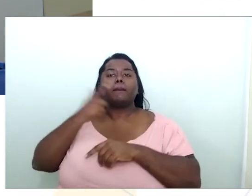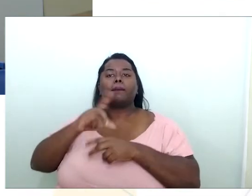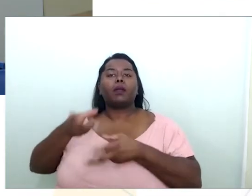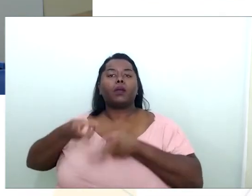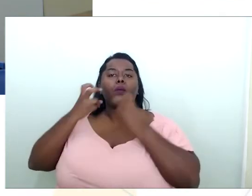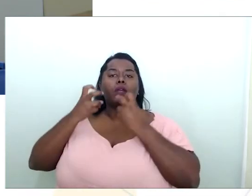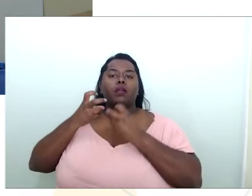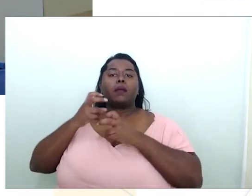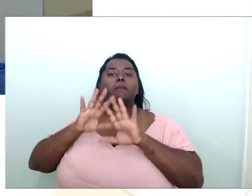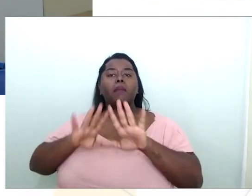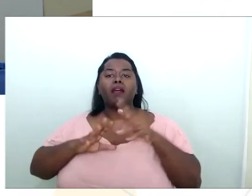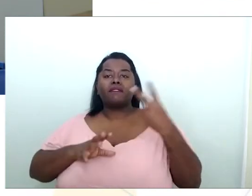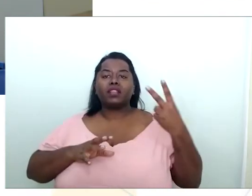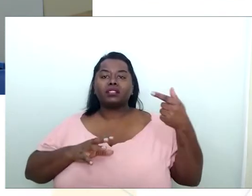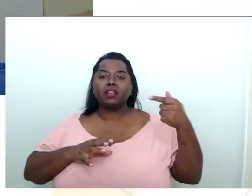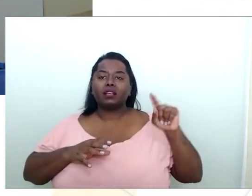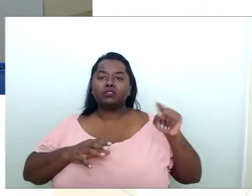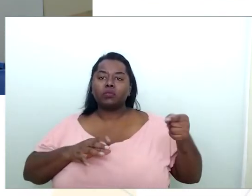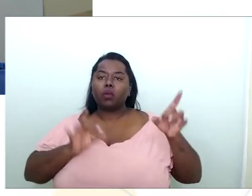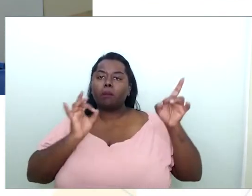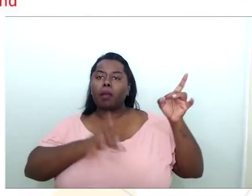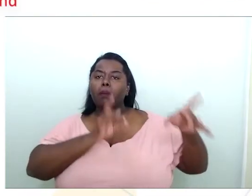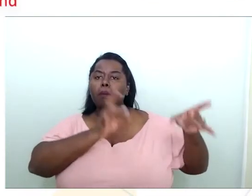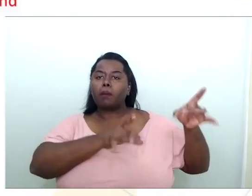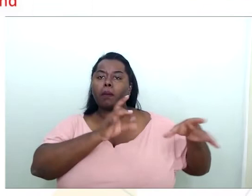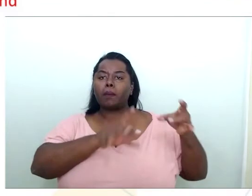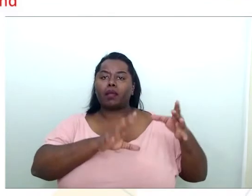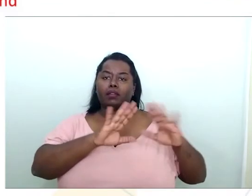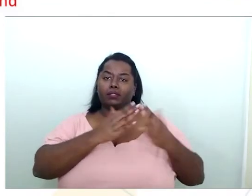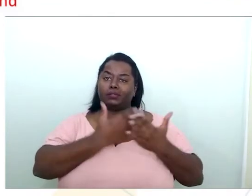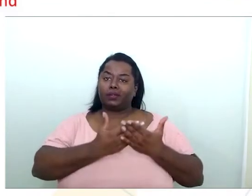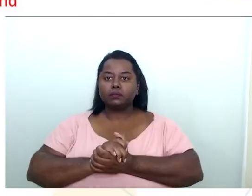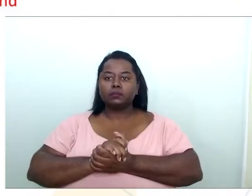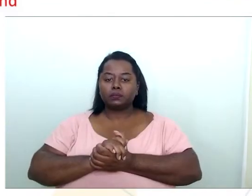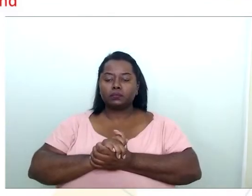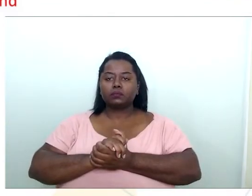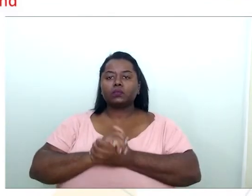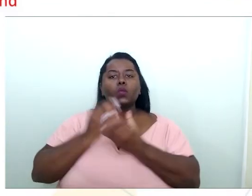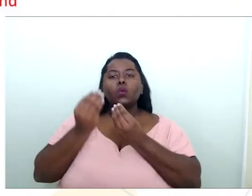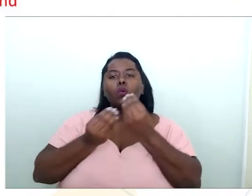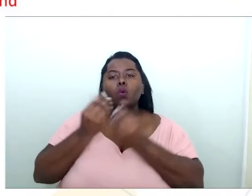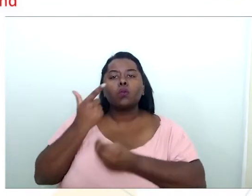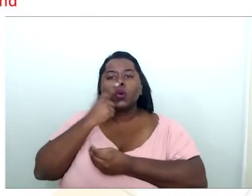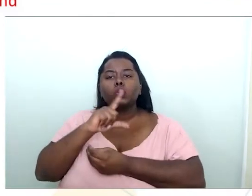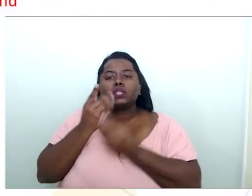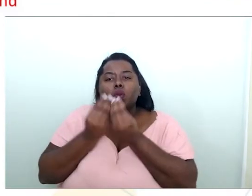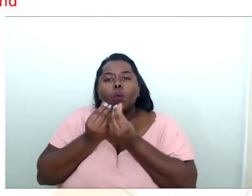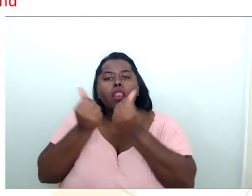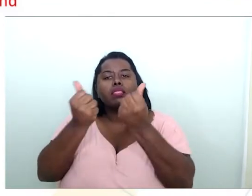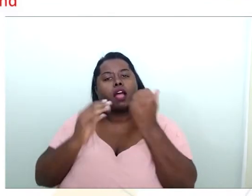students dropped out and how do you assure quality in MOOCs so the problem